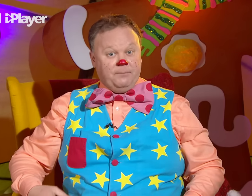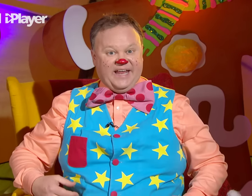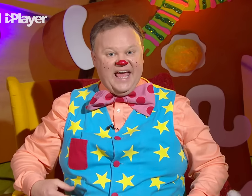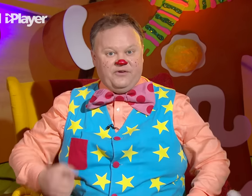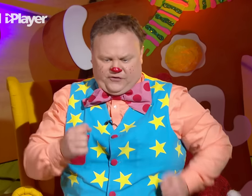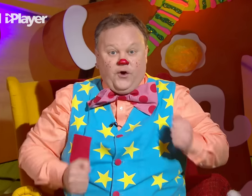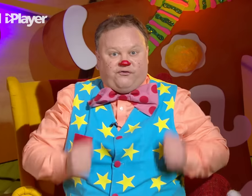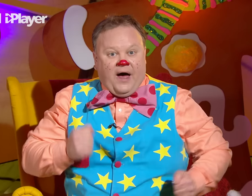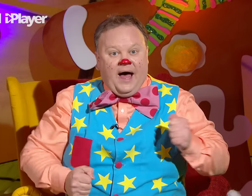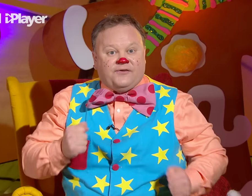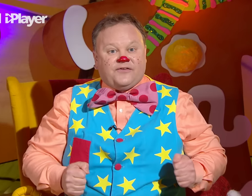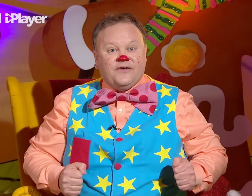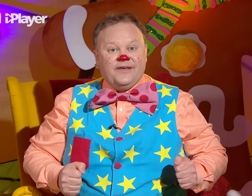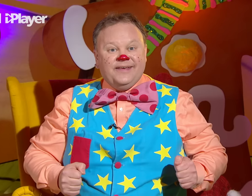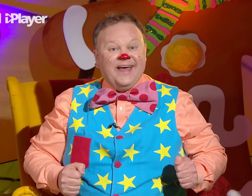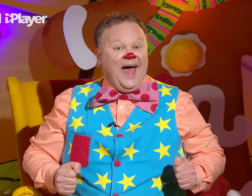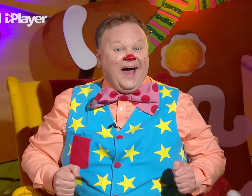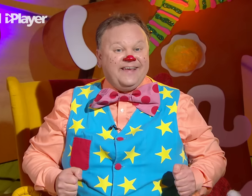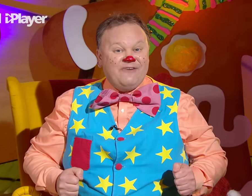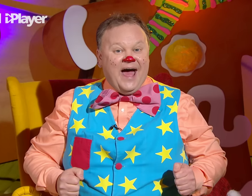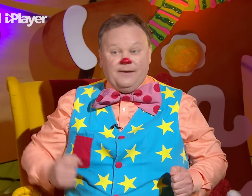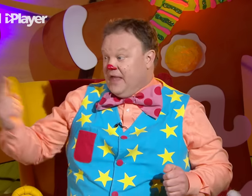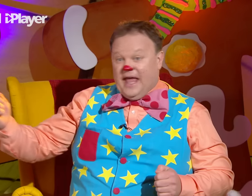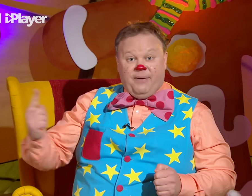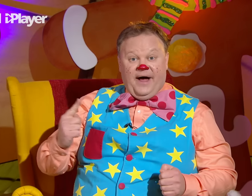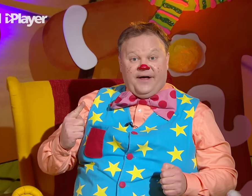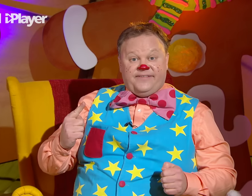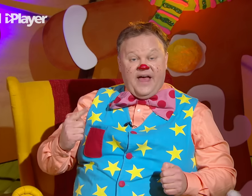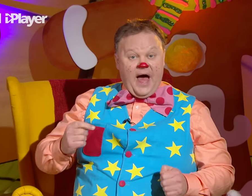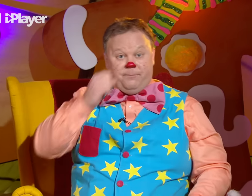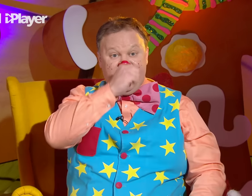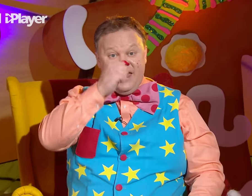but he was too fast as he ran he passed a pig